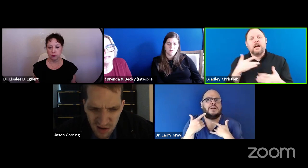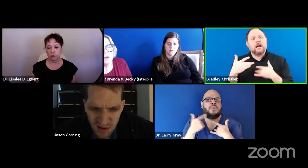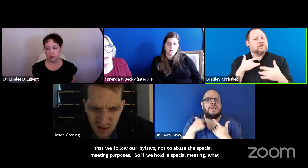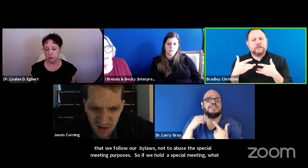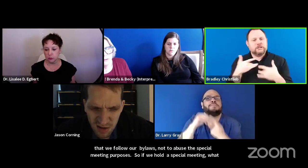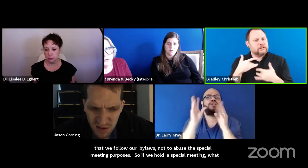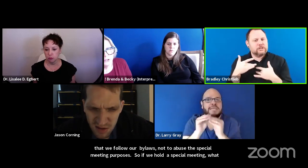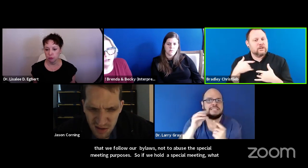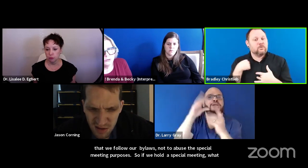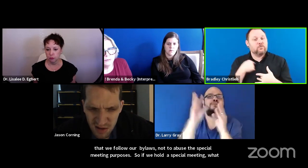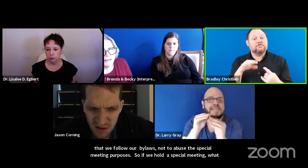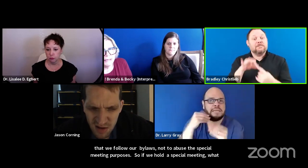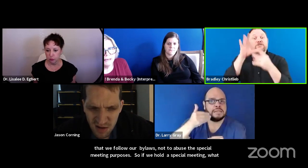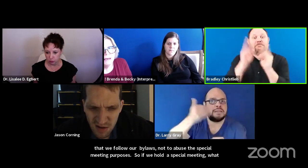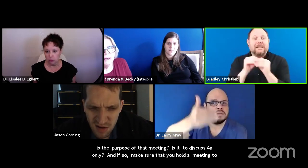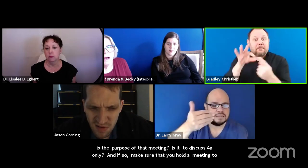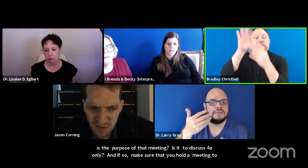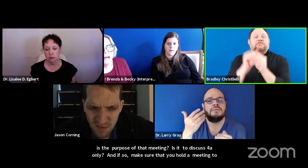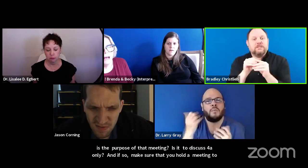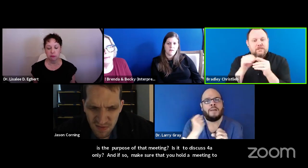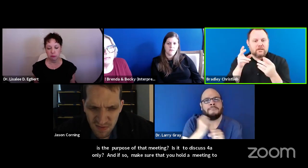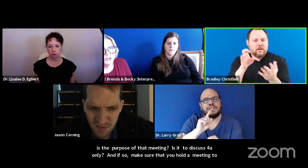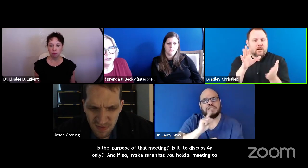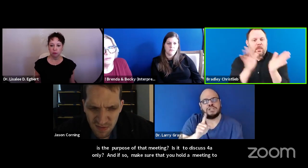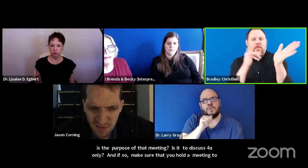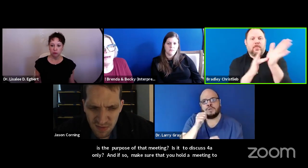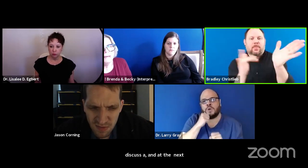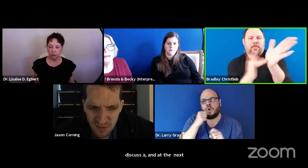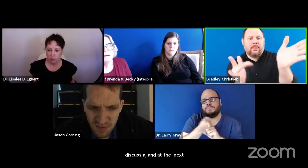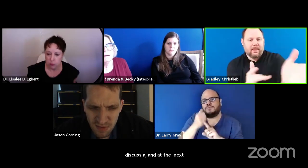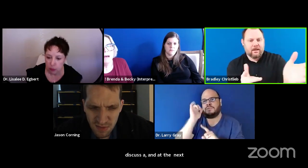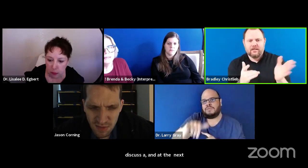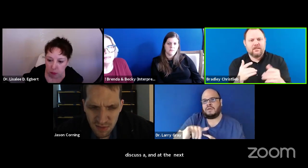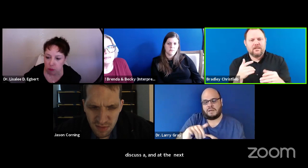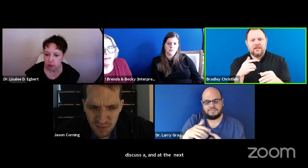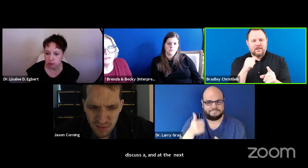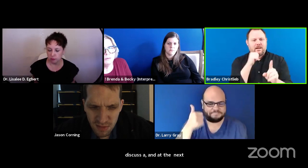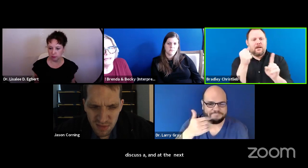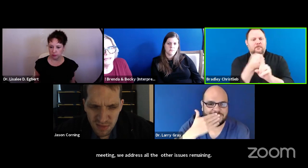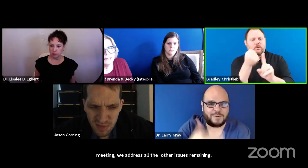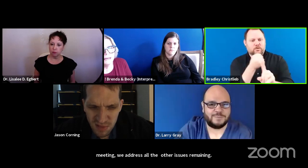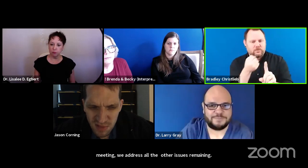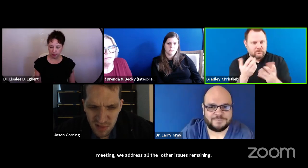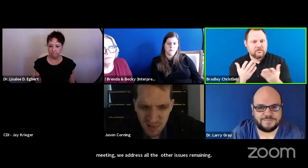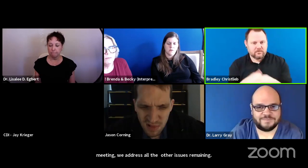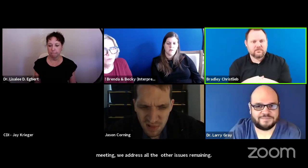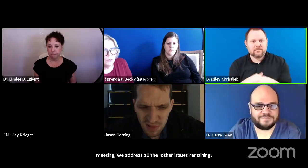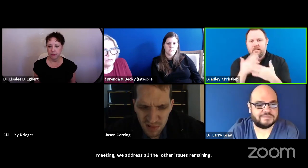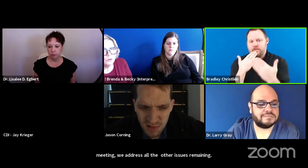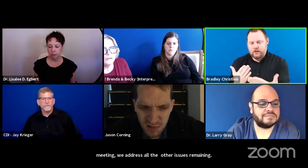address all the other issues remaining. But I'm concerned about having constant special meetings, and I want to make sure we don't